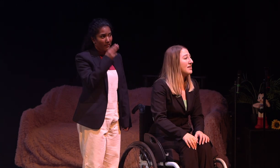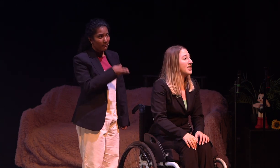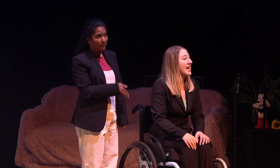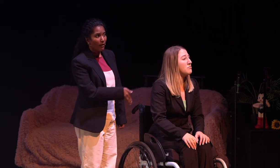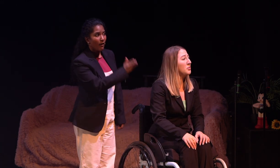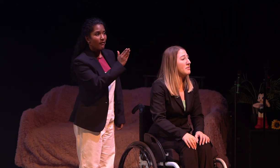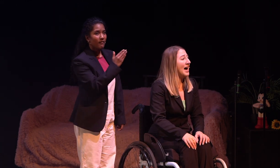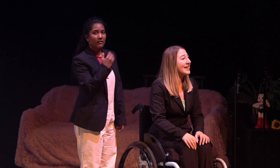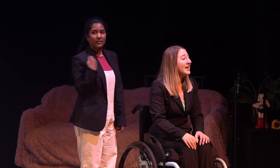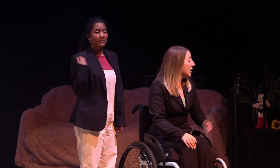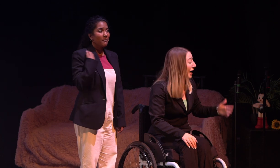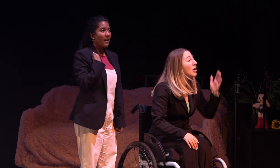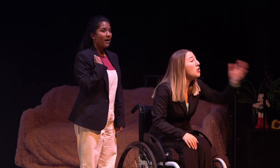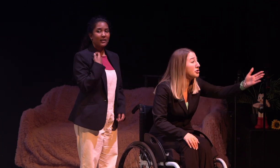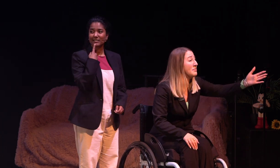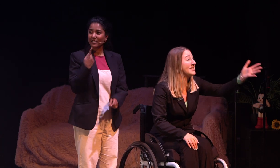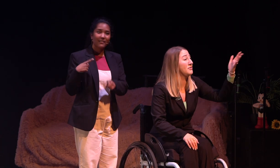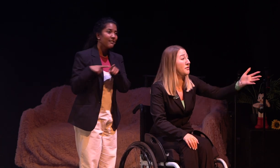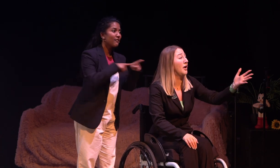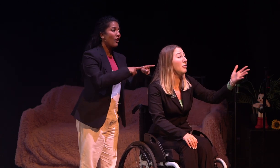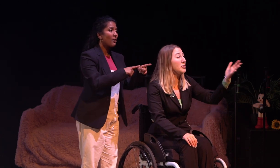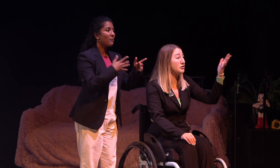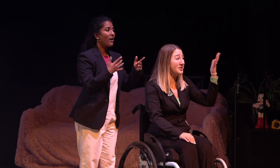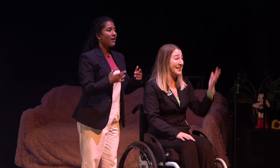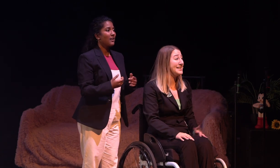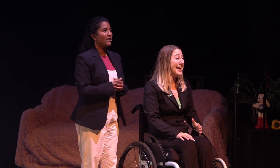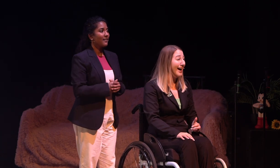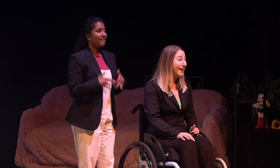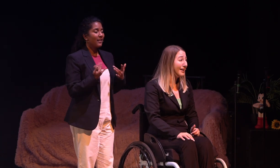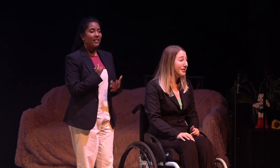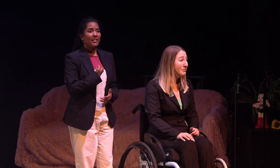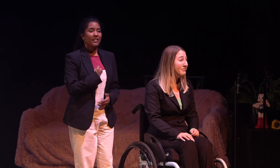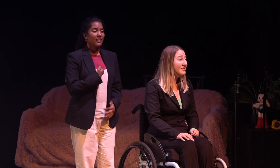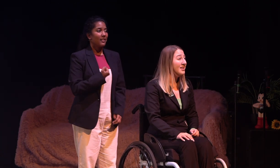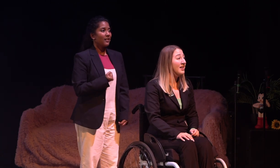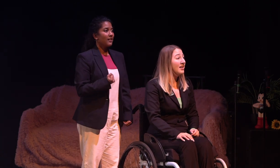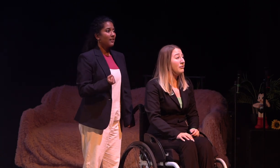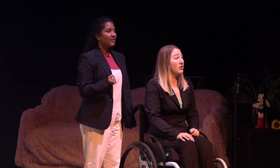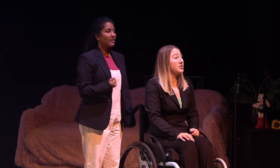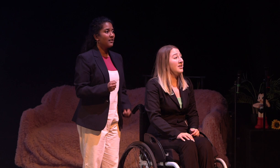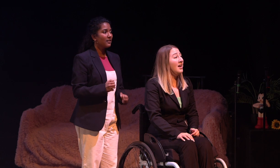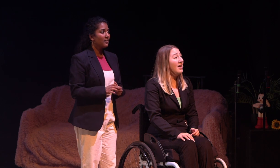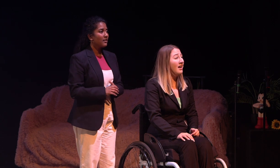She leaves the table with her bag. Jacko nods at me as if to follow her but I just sit here.